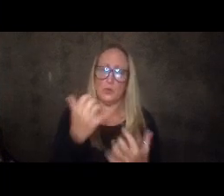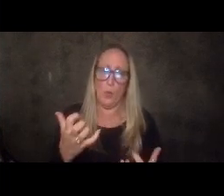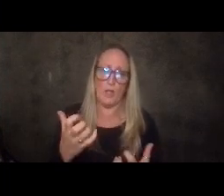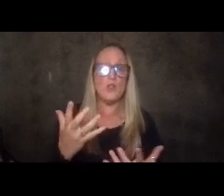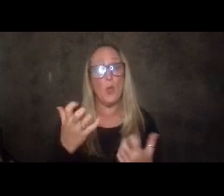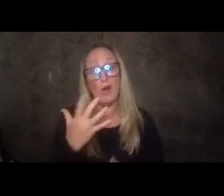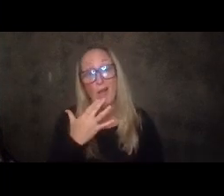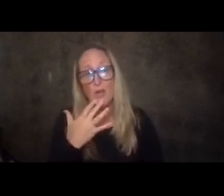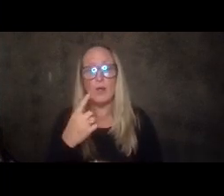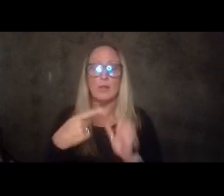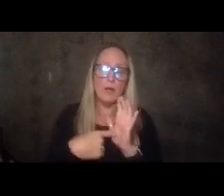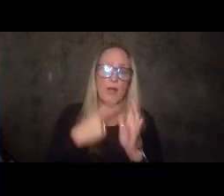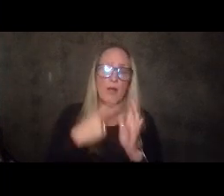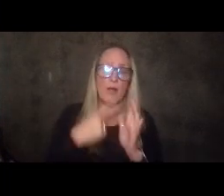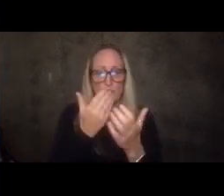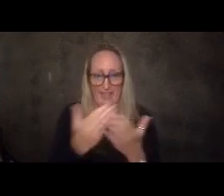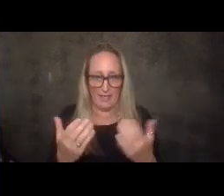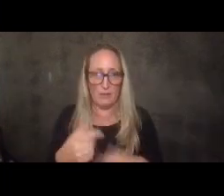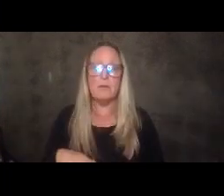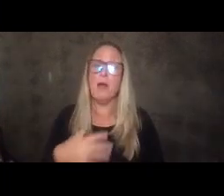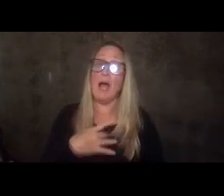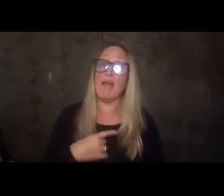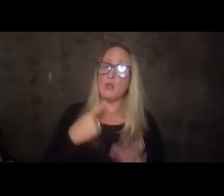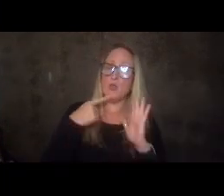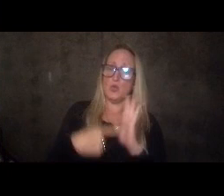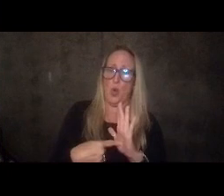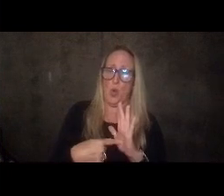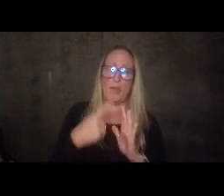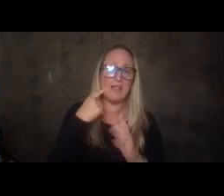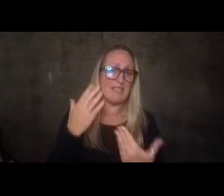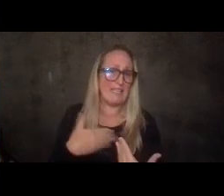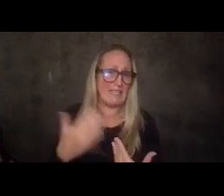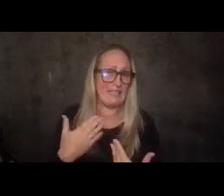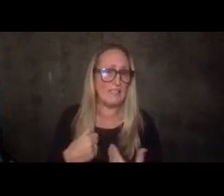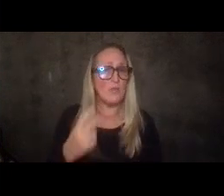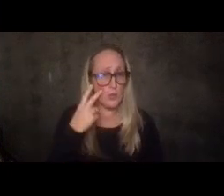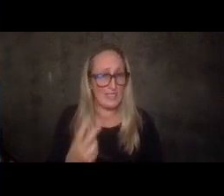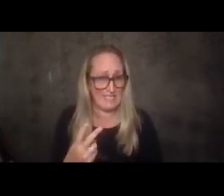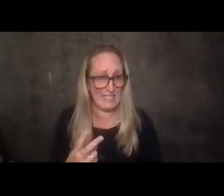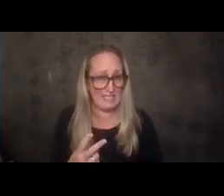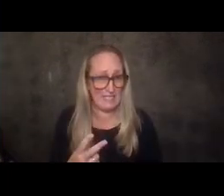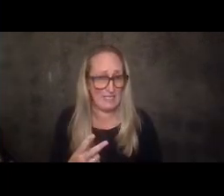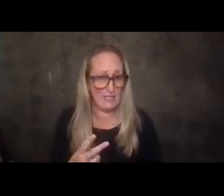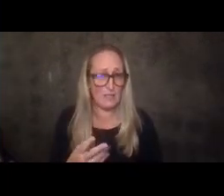thing. I do like to show 'cause I think it's easier if you see. I mean, go ahead and turn it on.